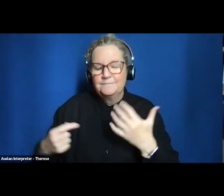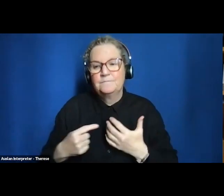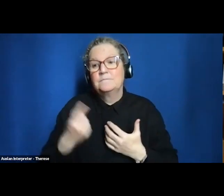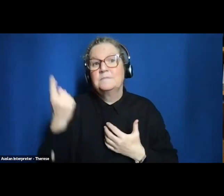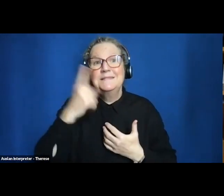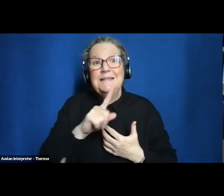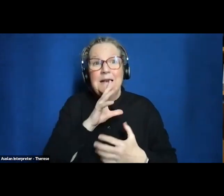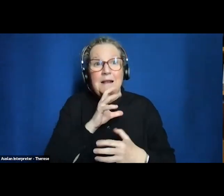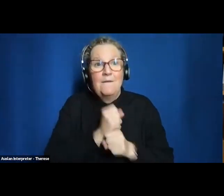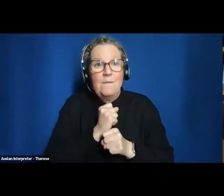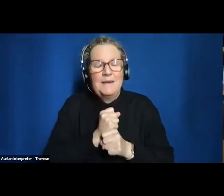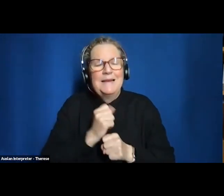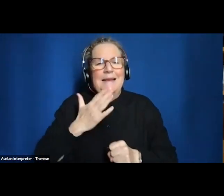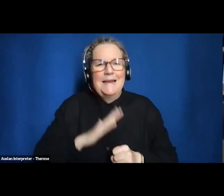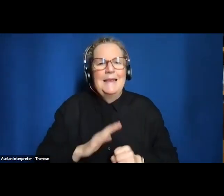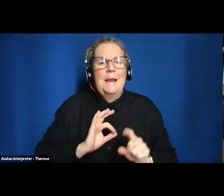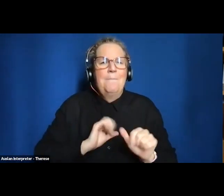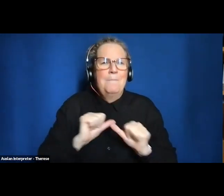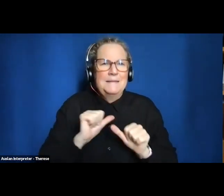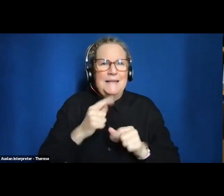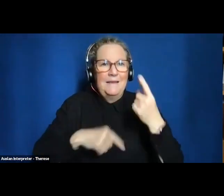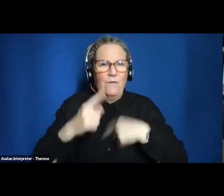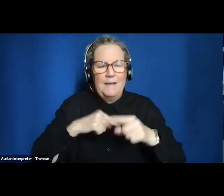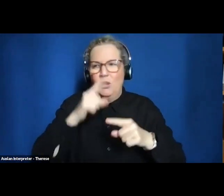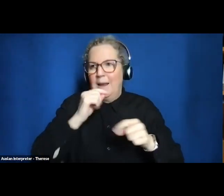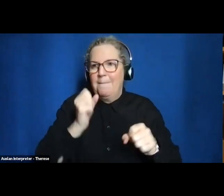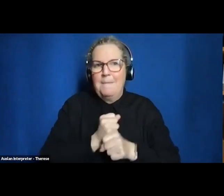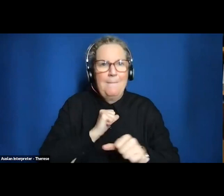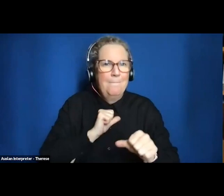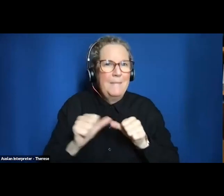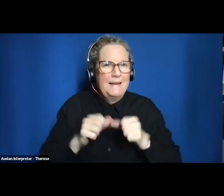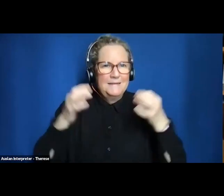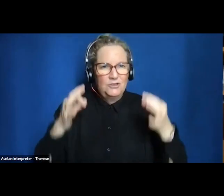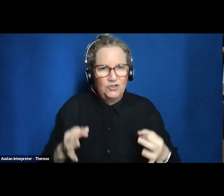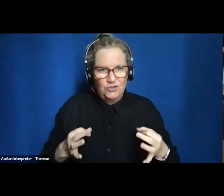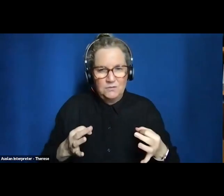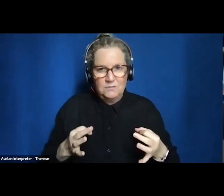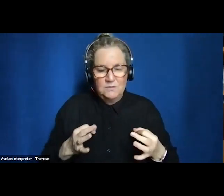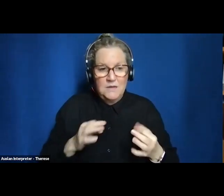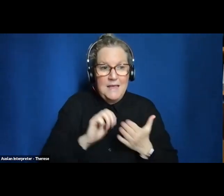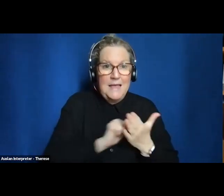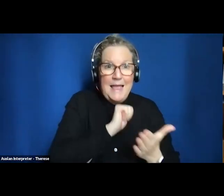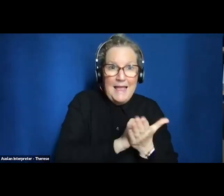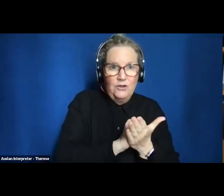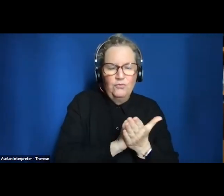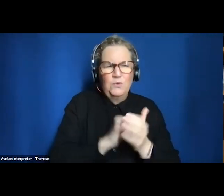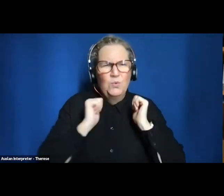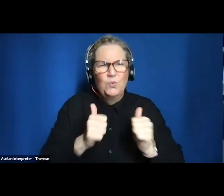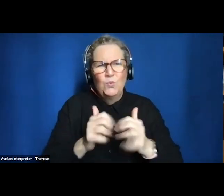require better information to make better decisions and accurate and robust data plays a really important role into policy development, decision